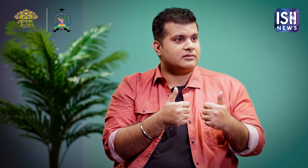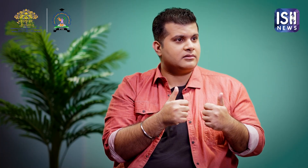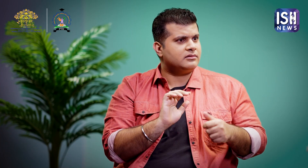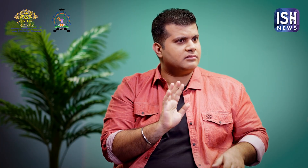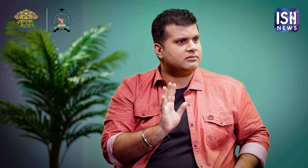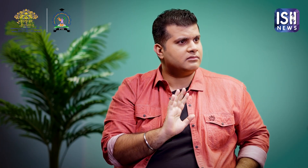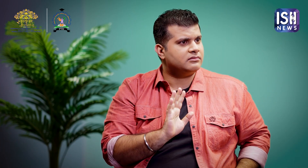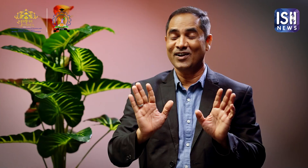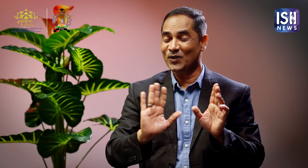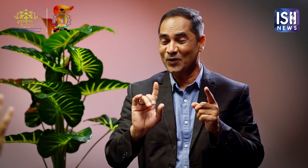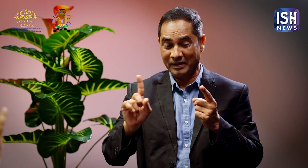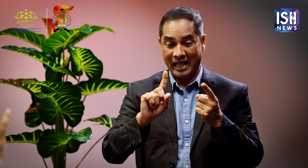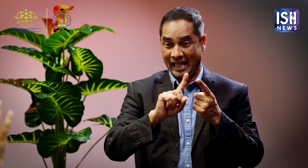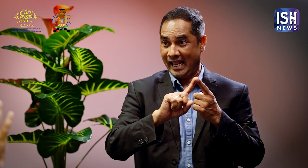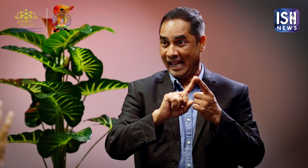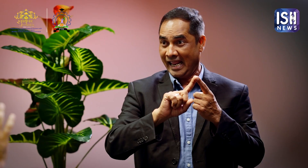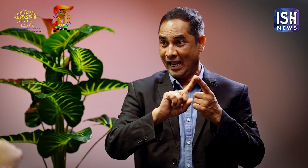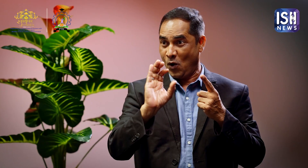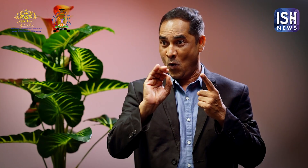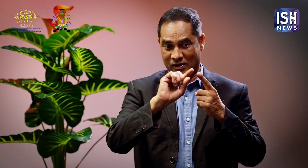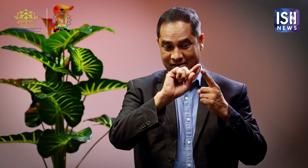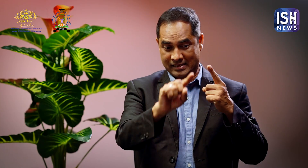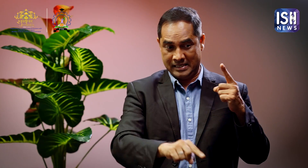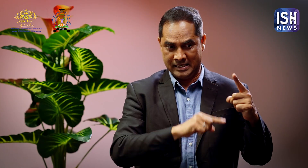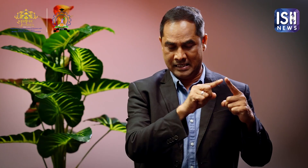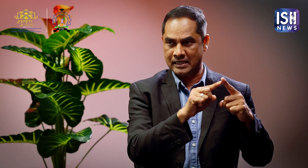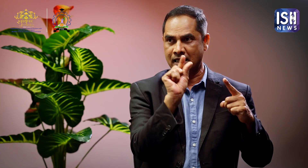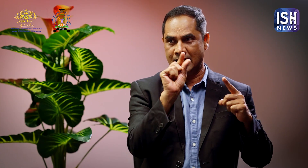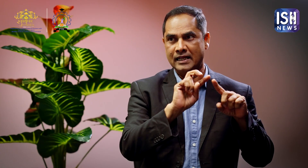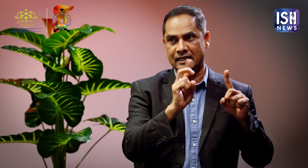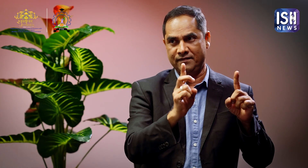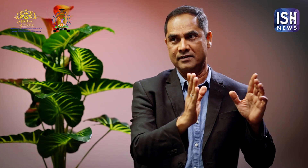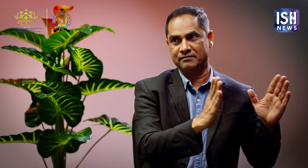No? No. The concept of Eco-system of education is different.